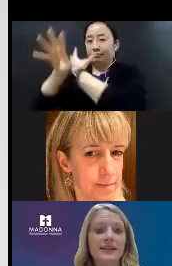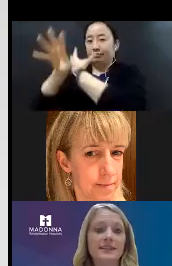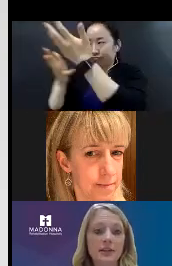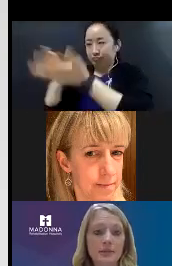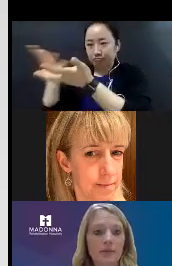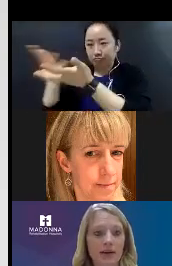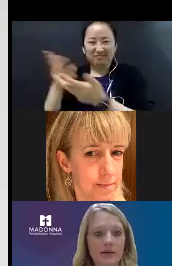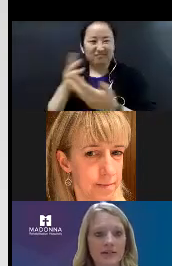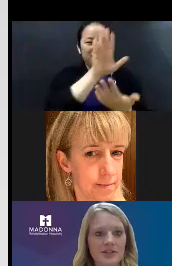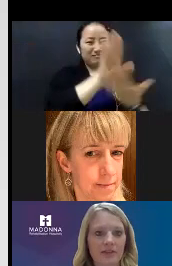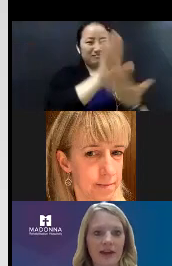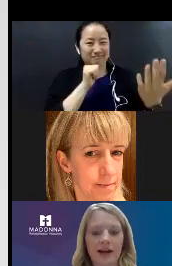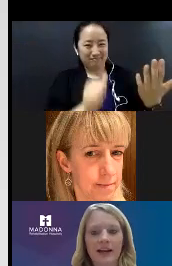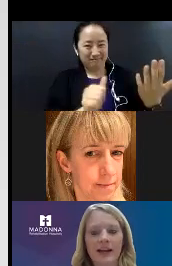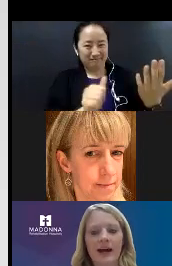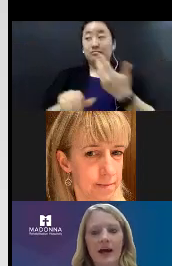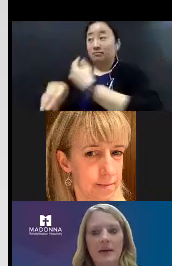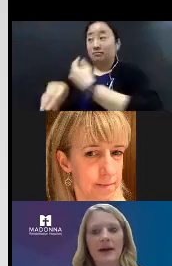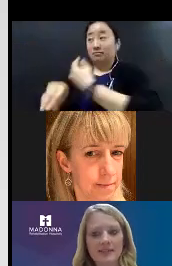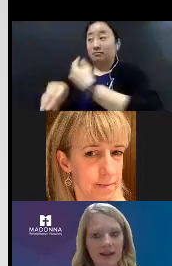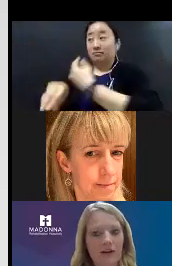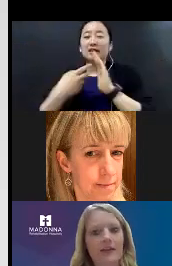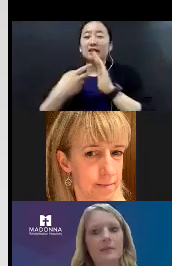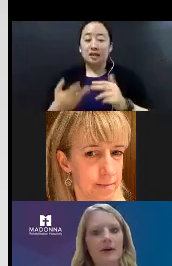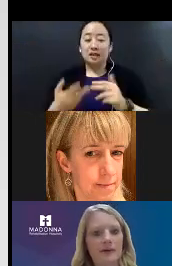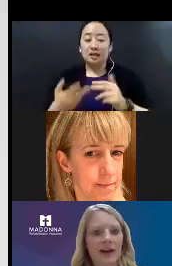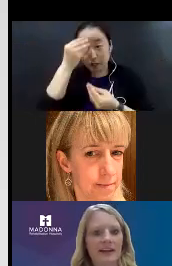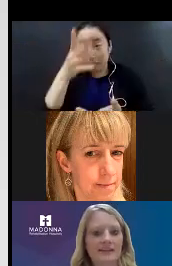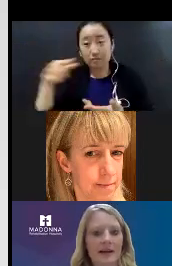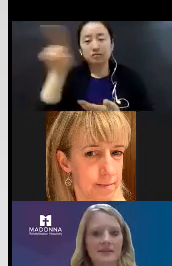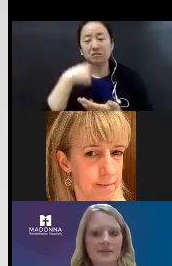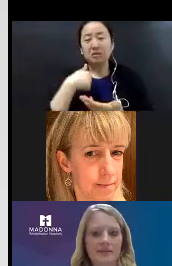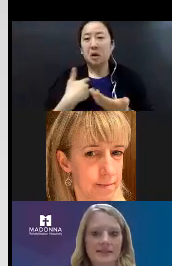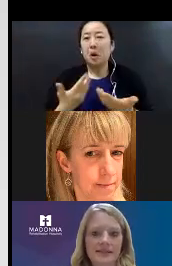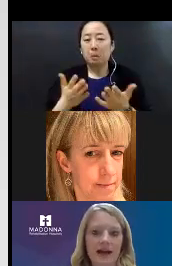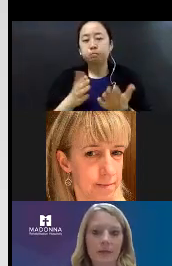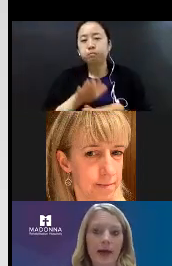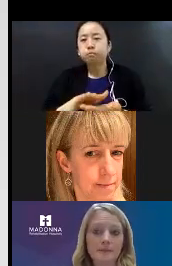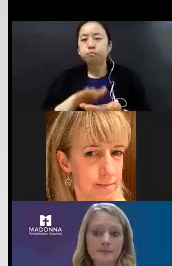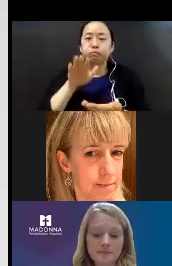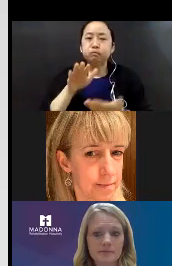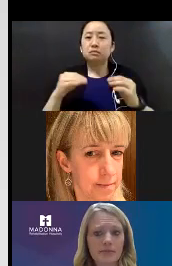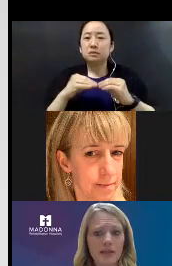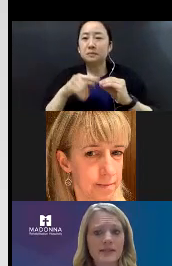LITTLE MORE INFORMATION OUT THERE ABOUT TELEHEALTH AND PROVIDING SERVICES IN THAT WAY.